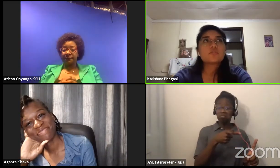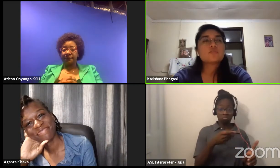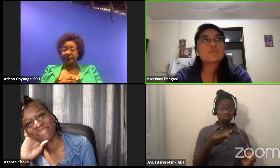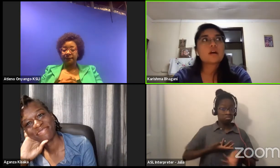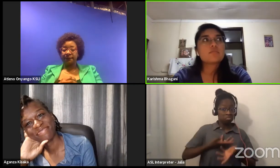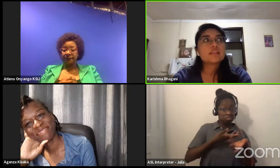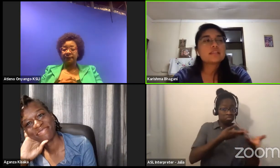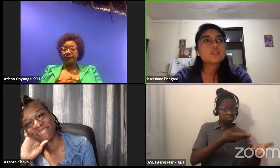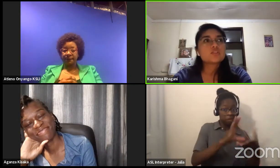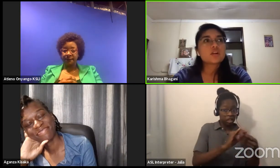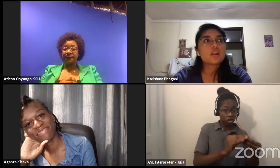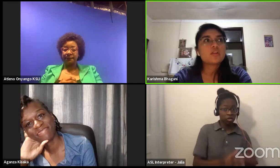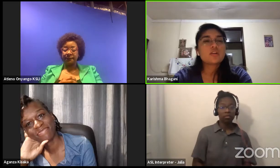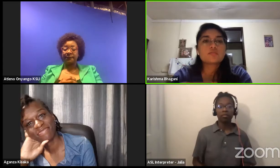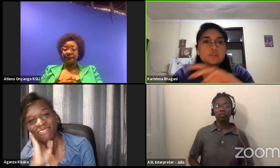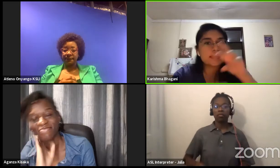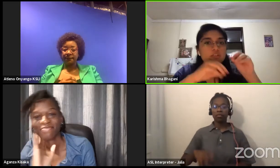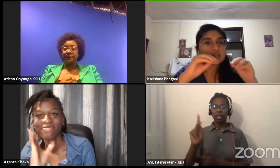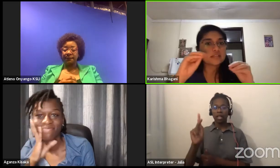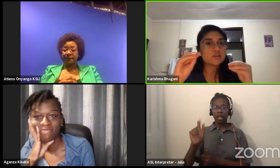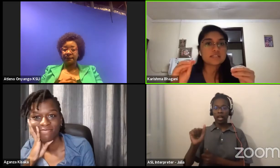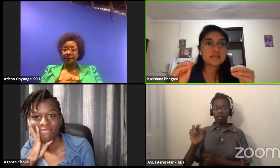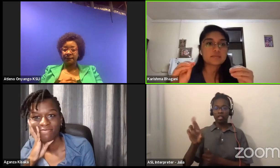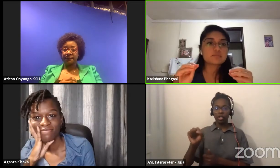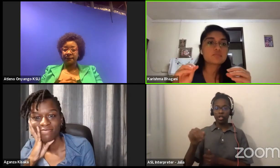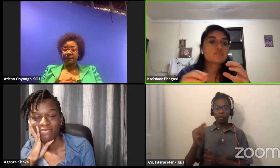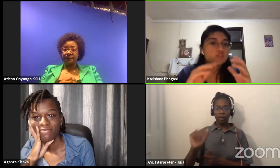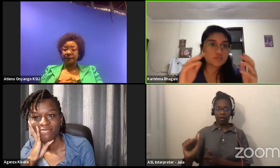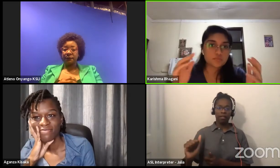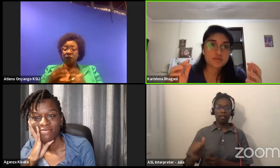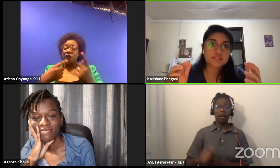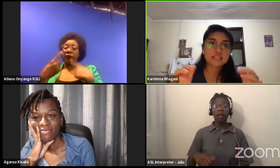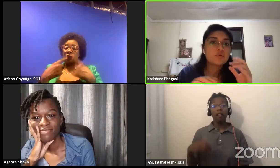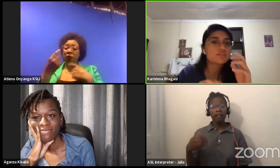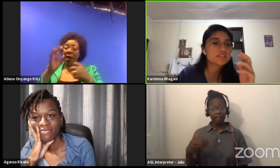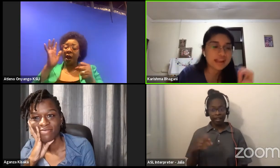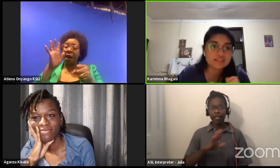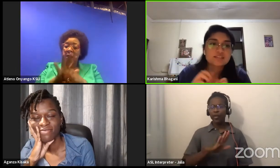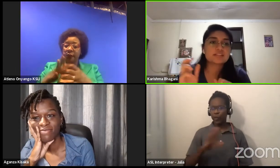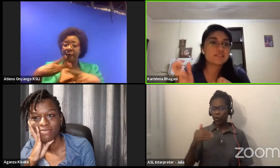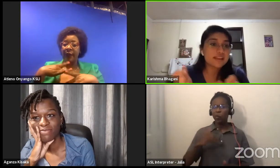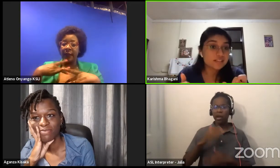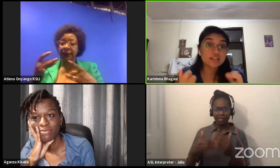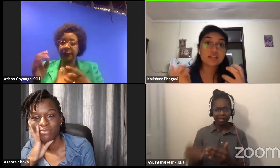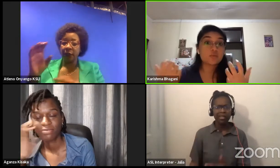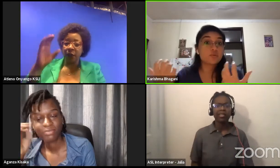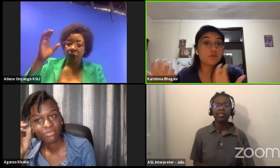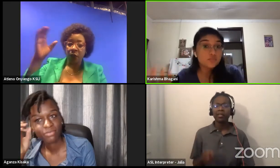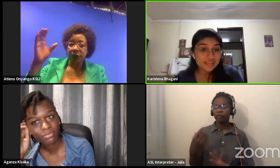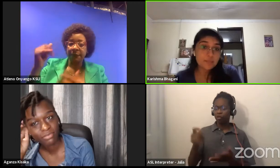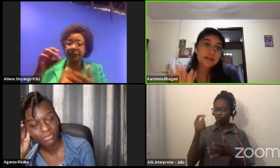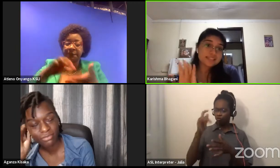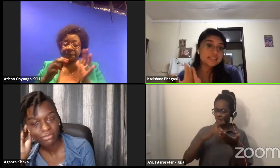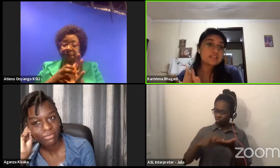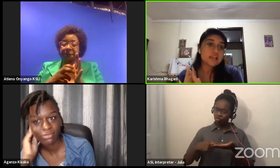Yeah, you've really touched on a lot of really interesting concepts throughout your process, both as an actor, as a writer in your producing capacities